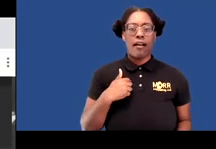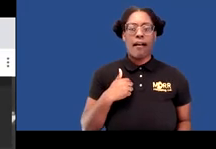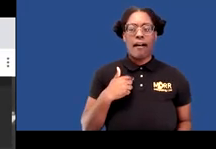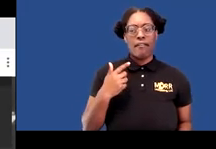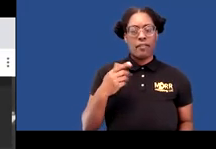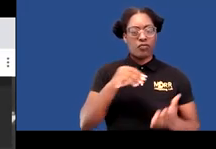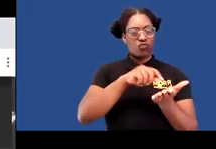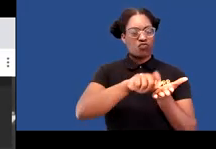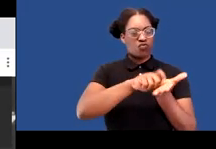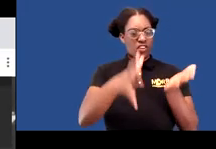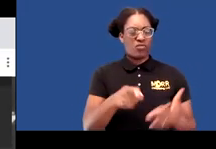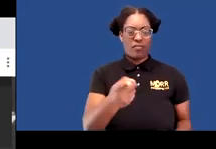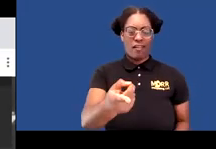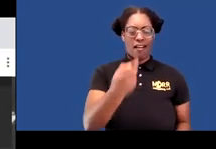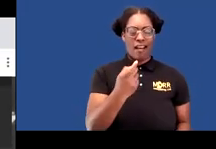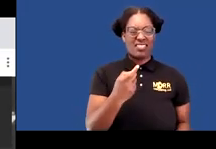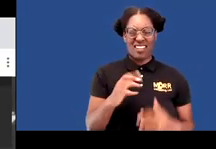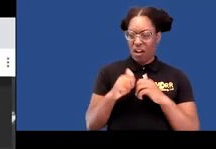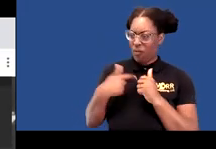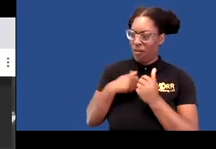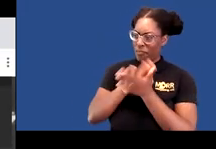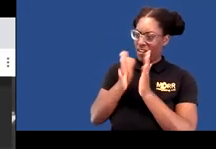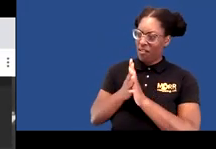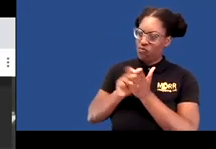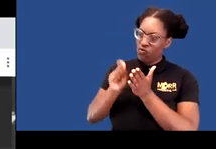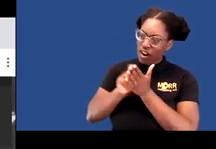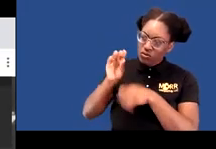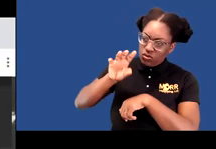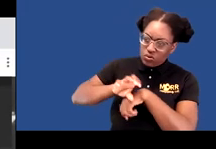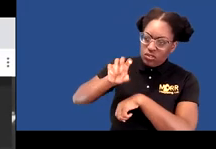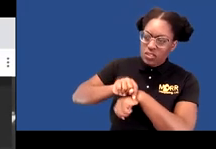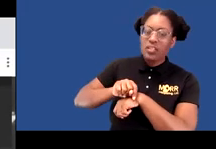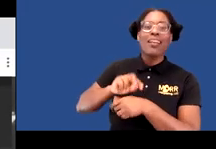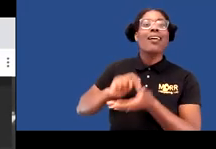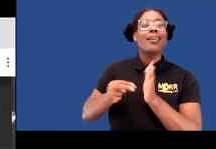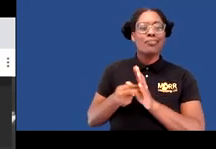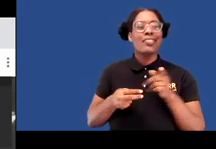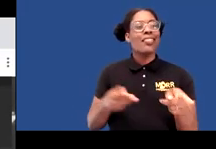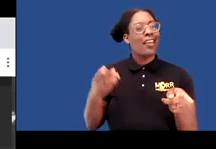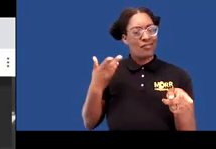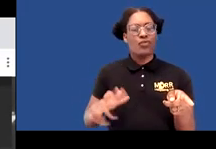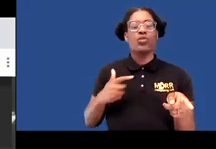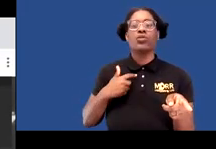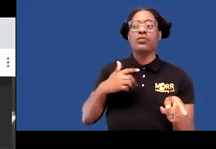"Hearing them ask this makes me think they not only found value in the session "but can see themselves as a writing consultant.